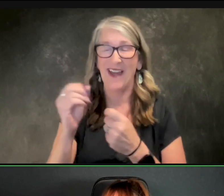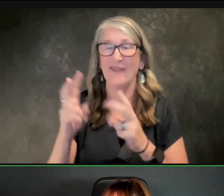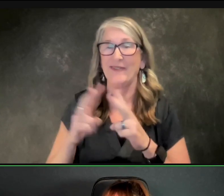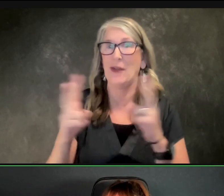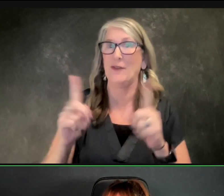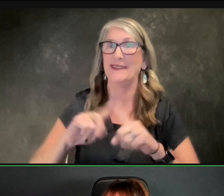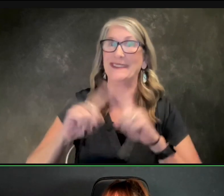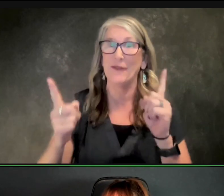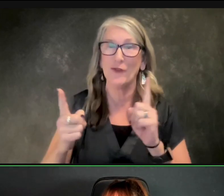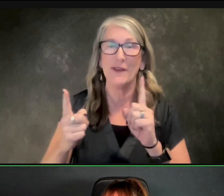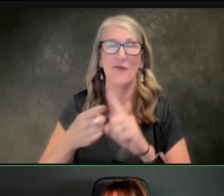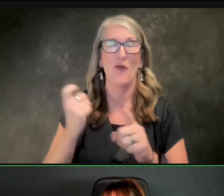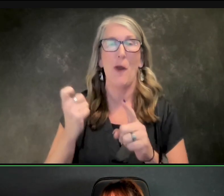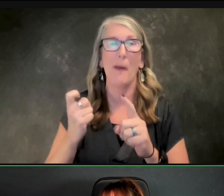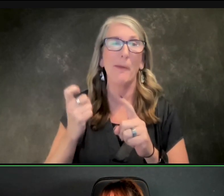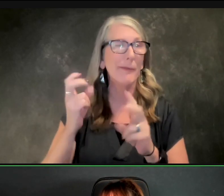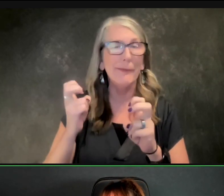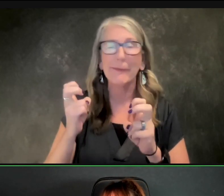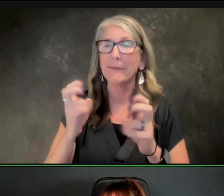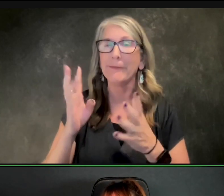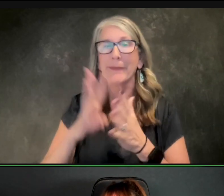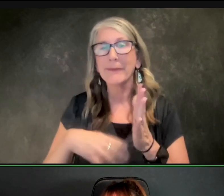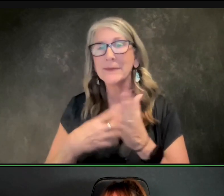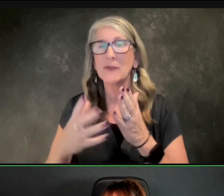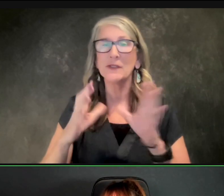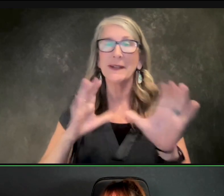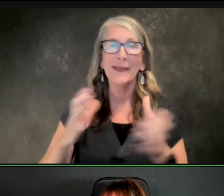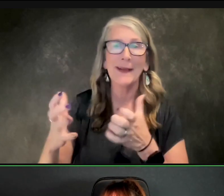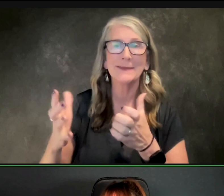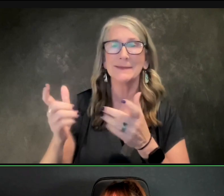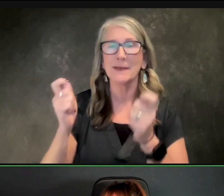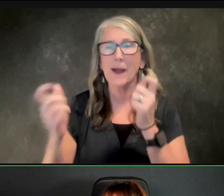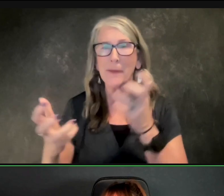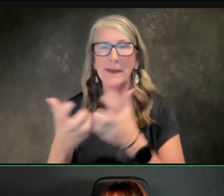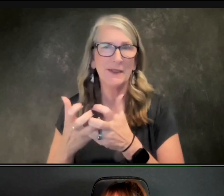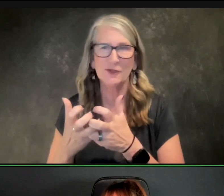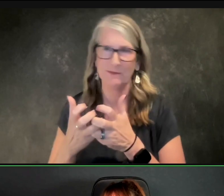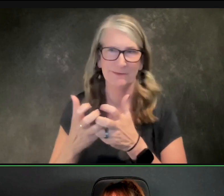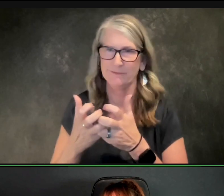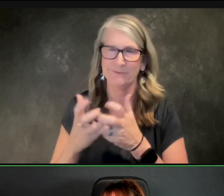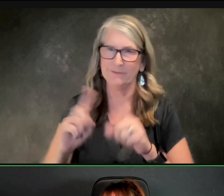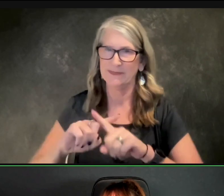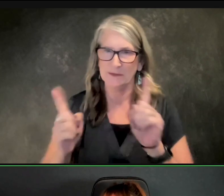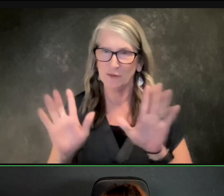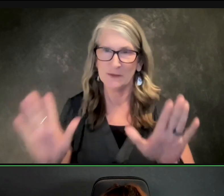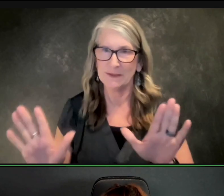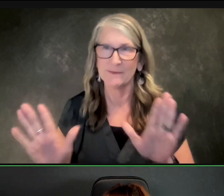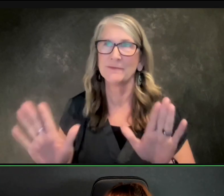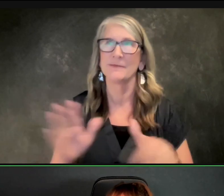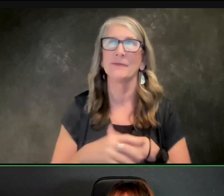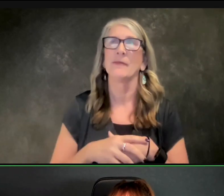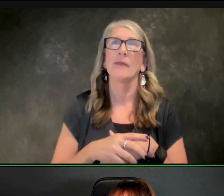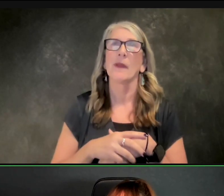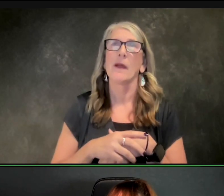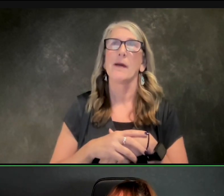We all know that the planning involved with studying abroad is very detailed and quite different